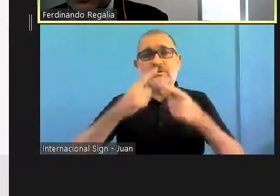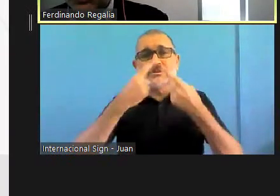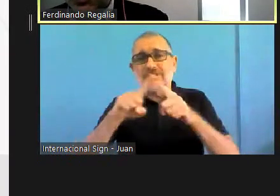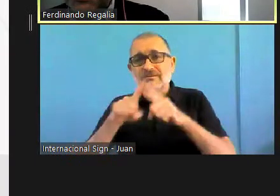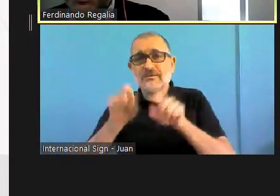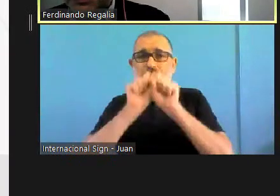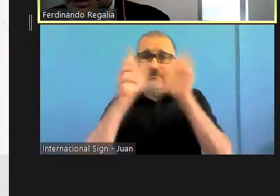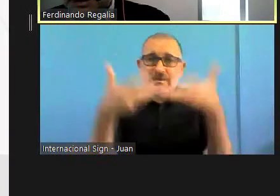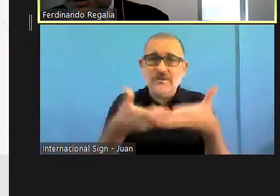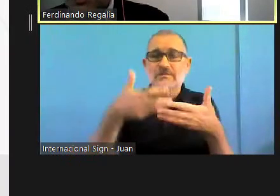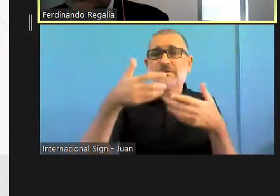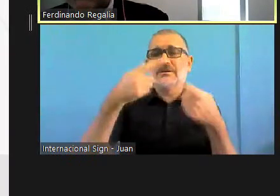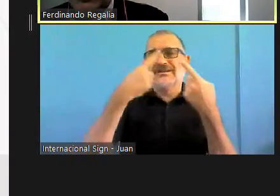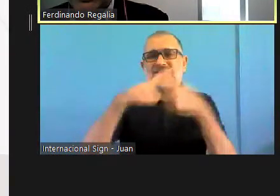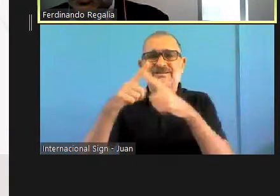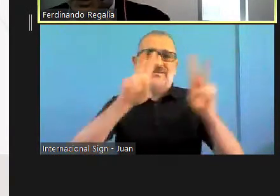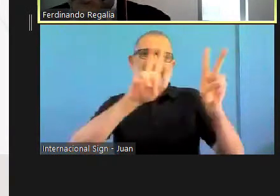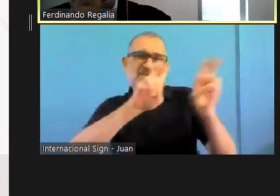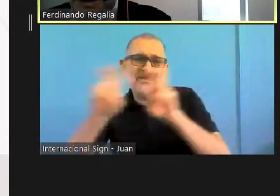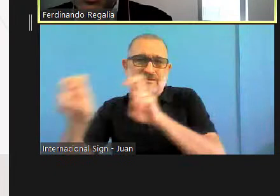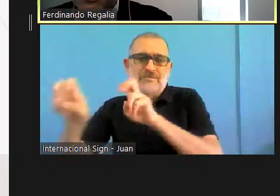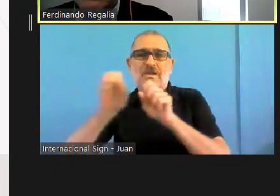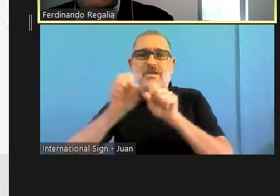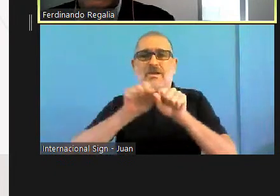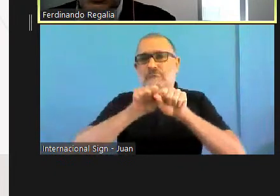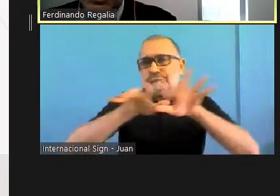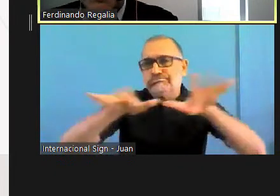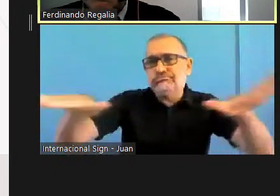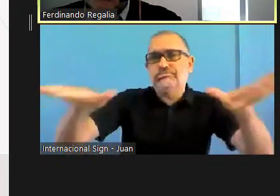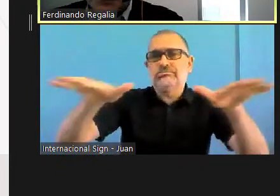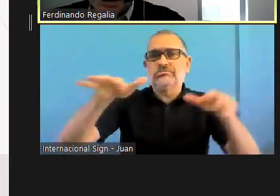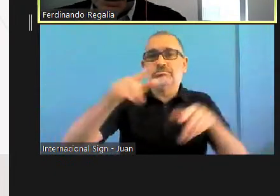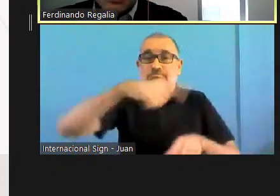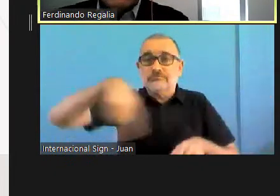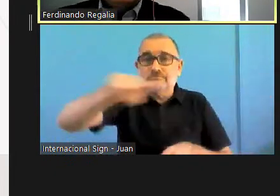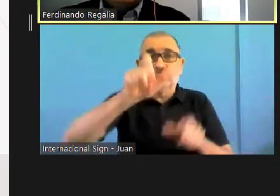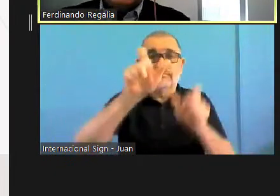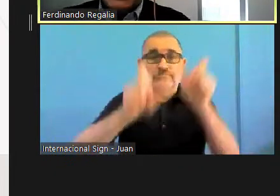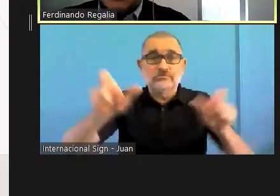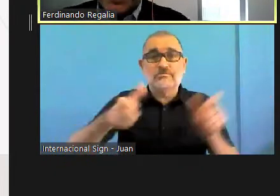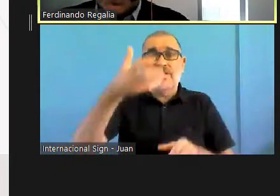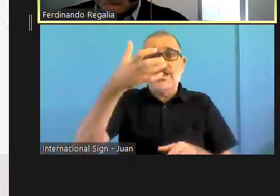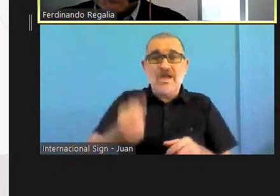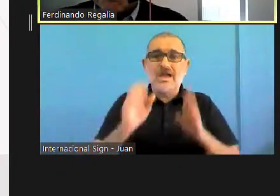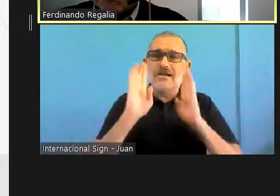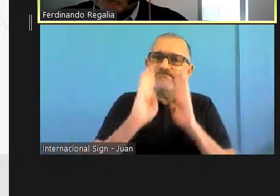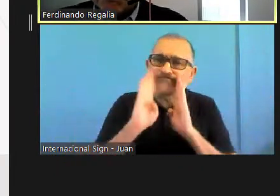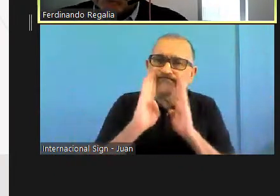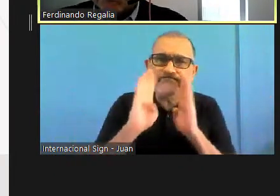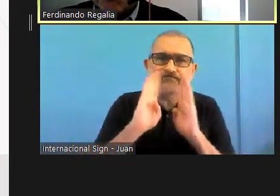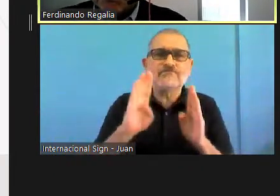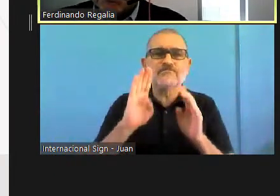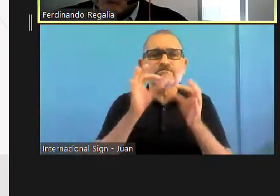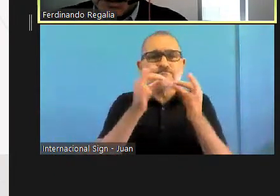value of data systems to help screen, monitor, and manage NCDs too. The next slide, please.